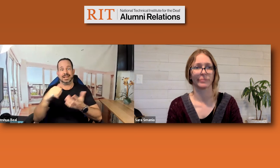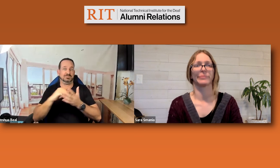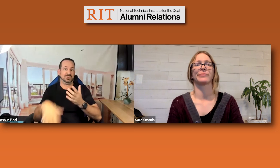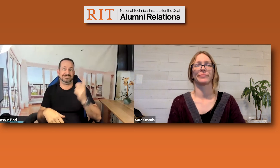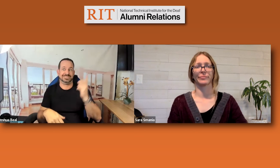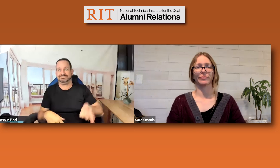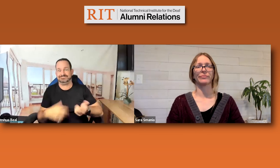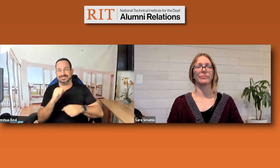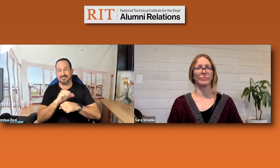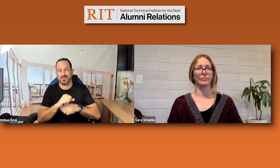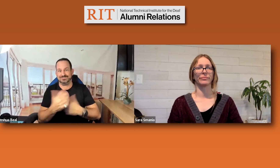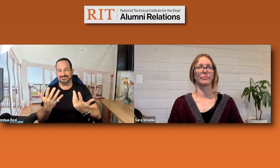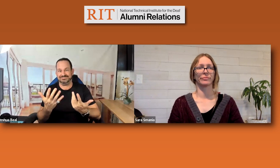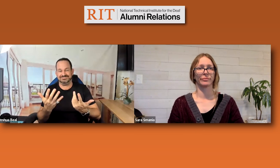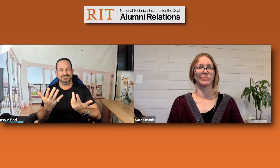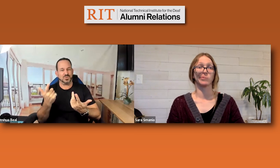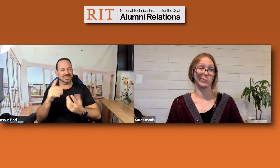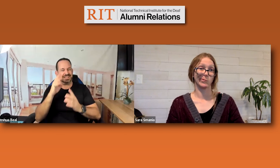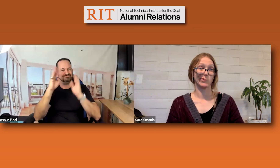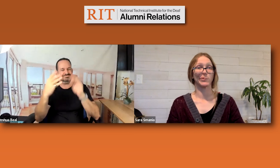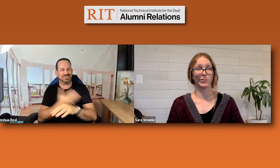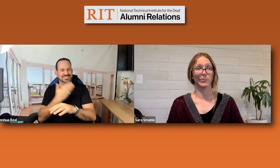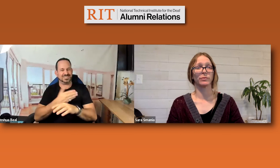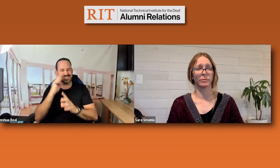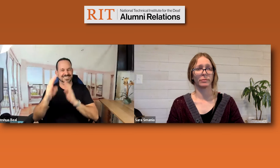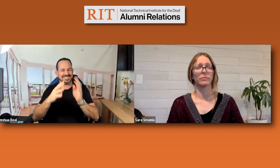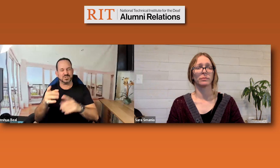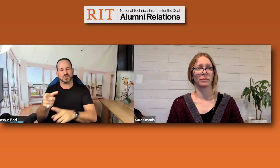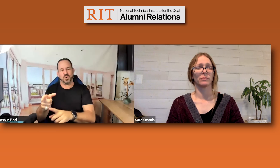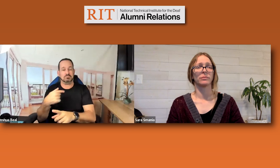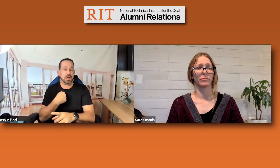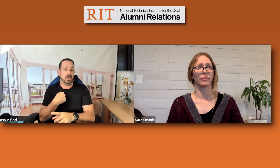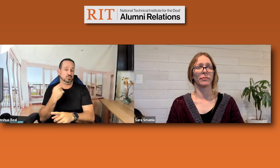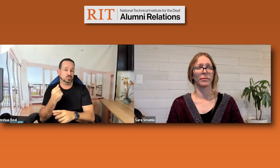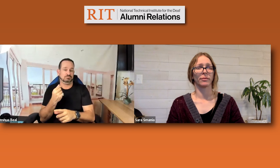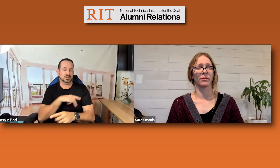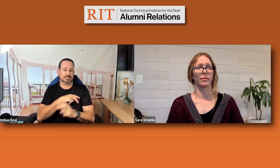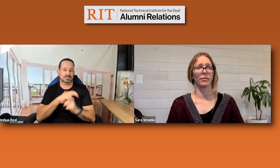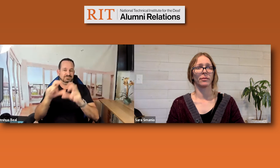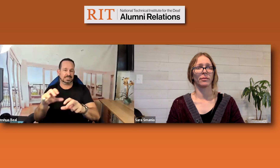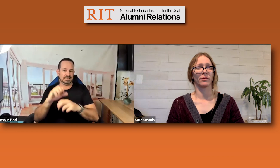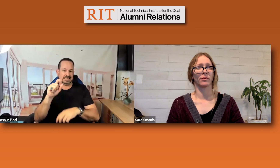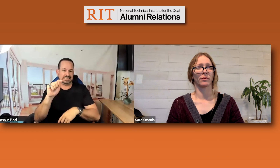And, of course, as we know, that making those investments can be a little bit more expensive.